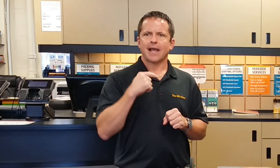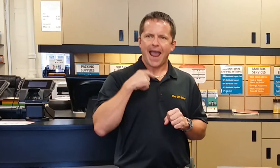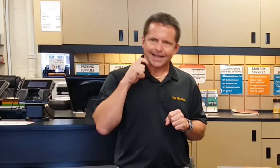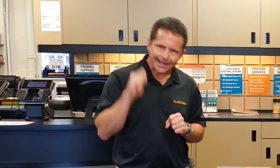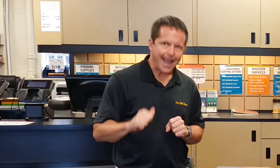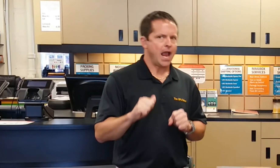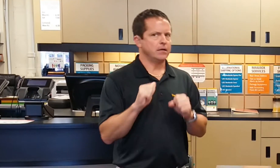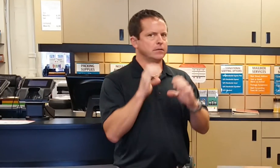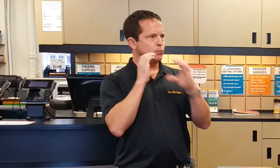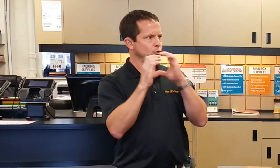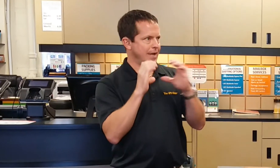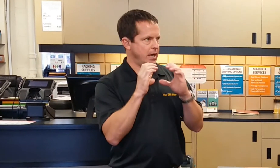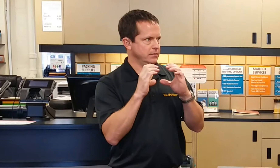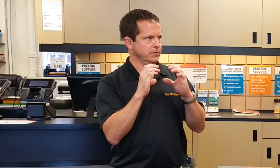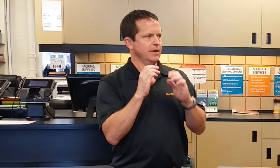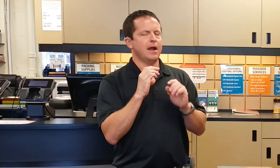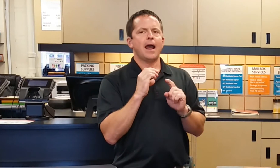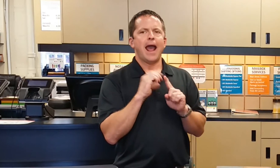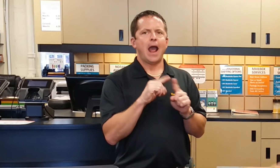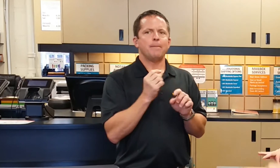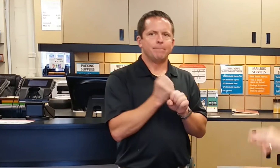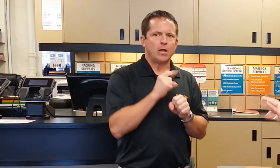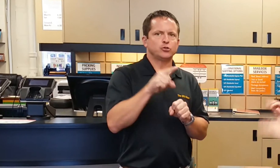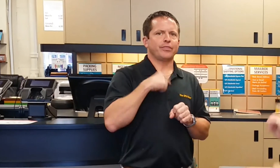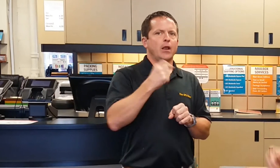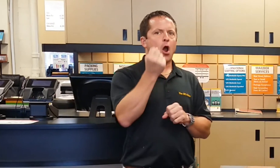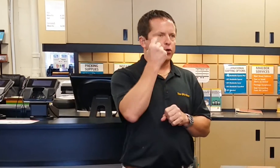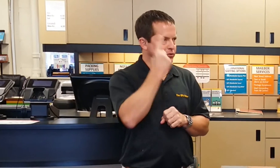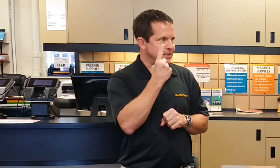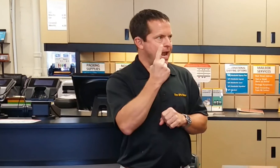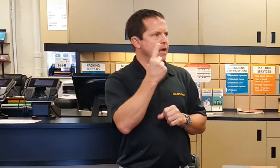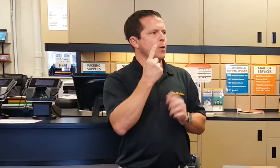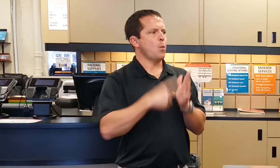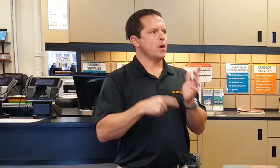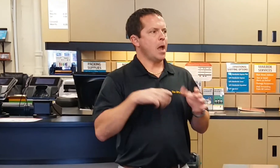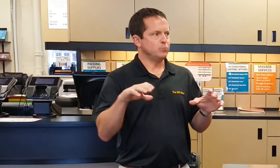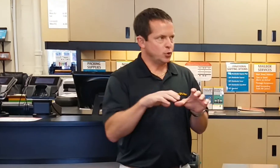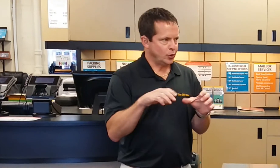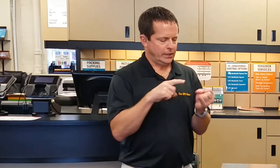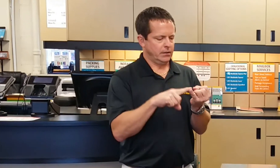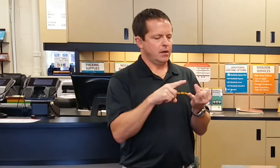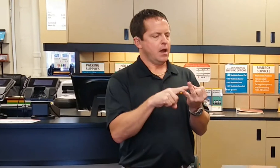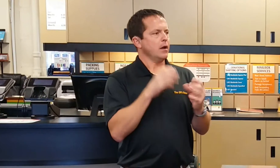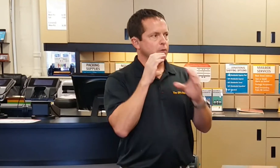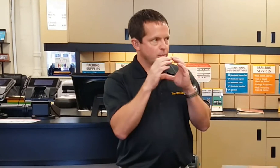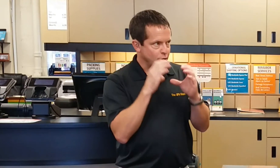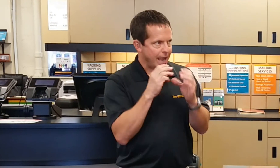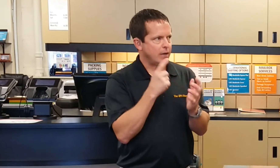And for that I need to communicate with them.